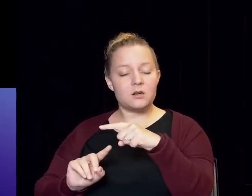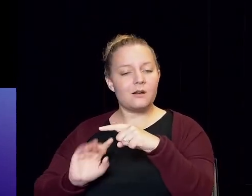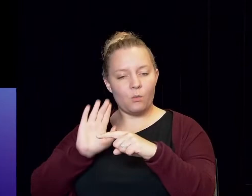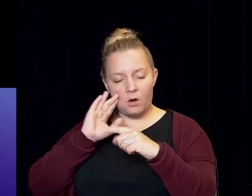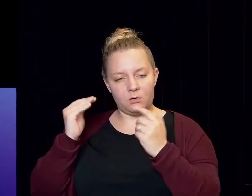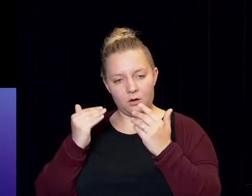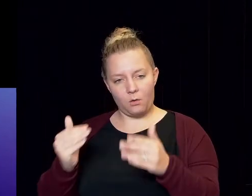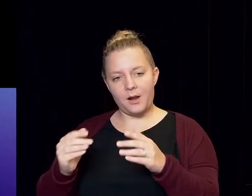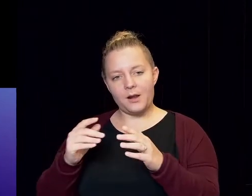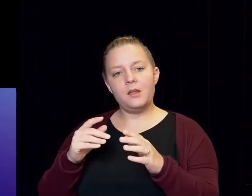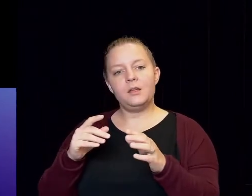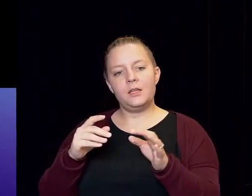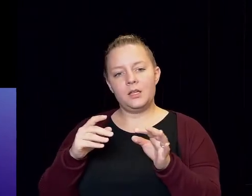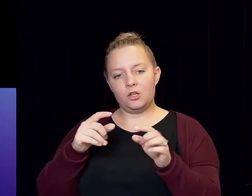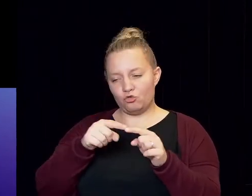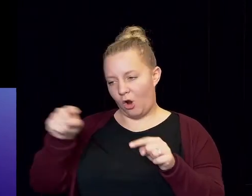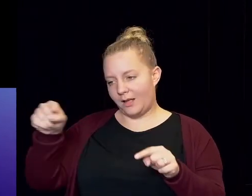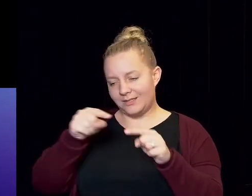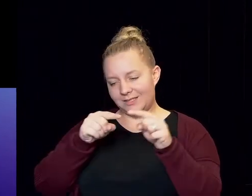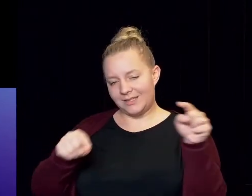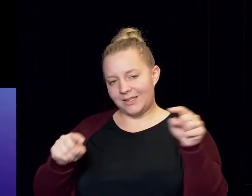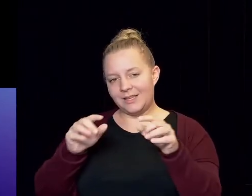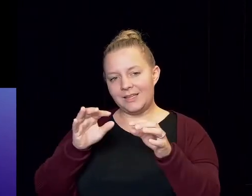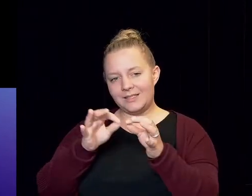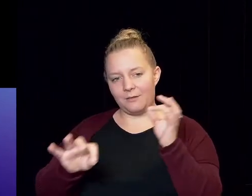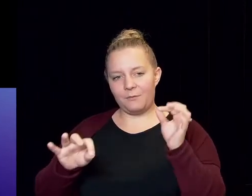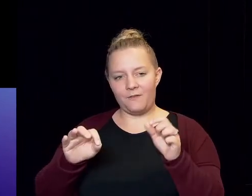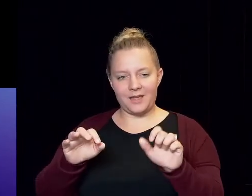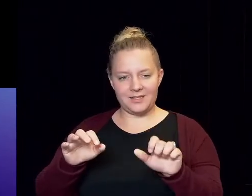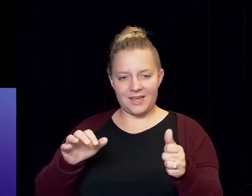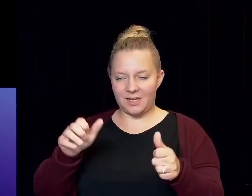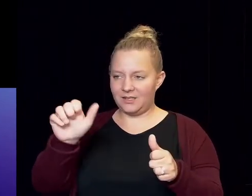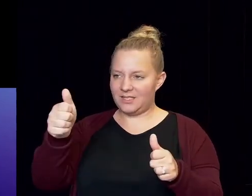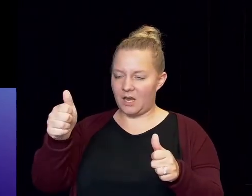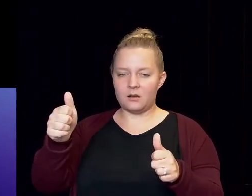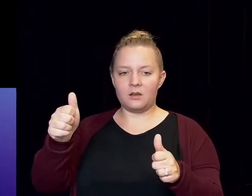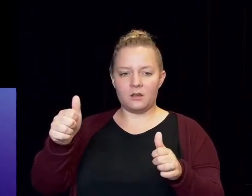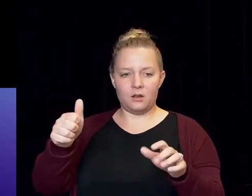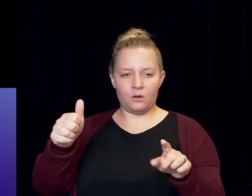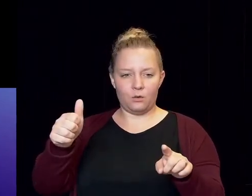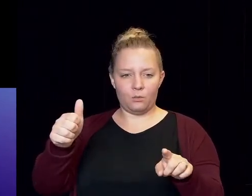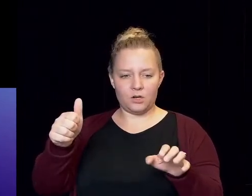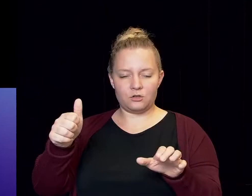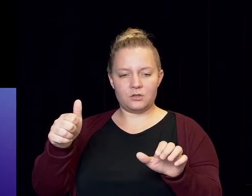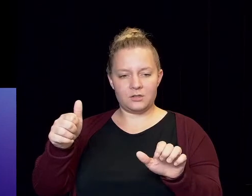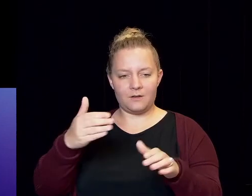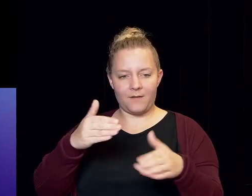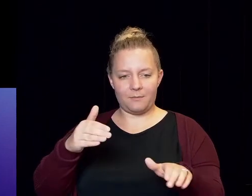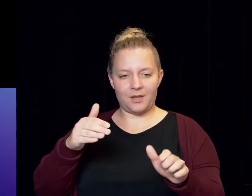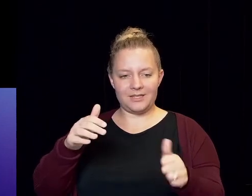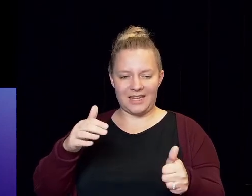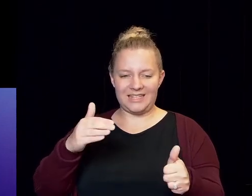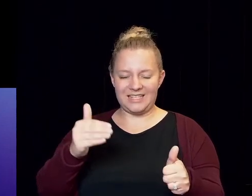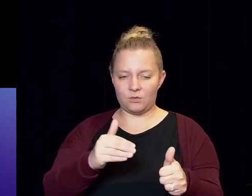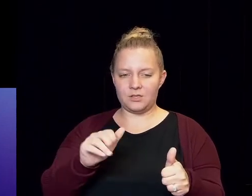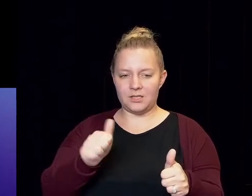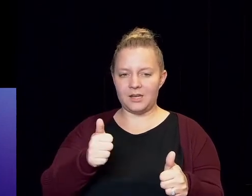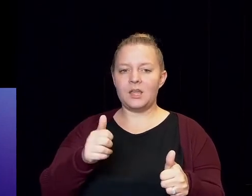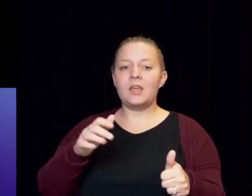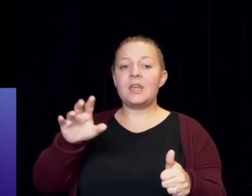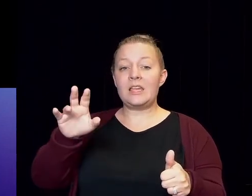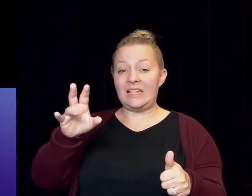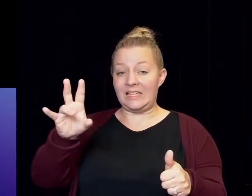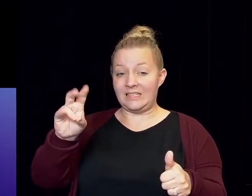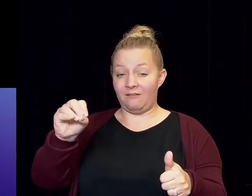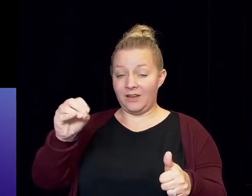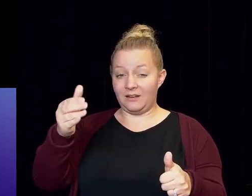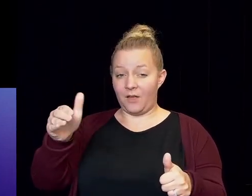and choose to cross simplify these both by 10. So, 100 divided by 10 is 10. 70 divided by 10 is 7.